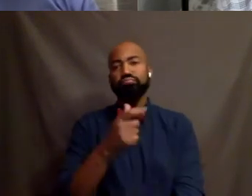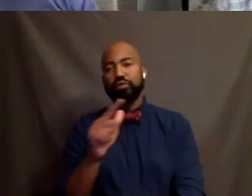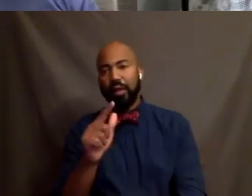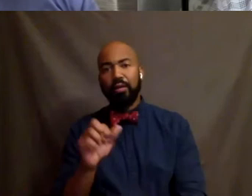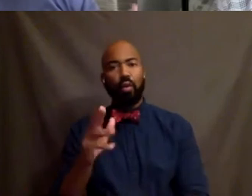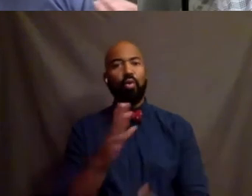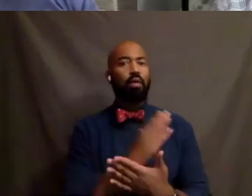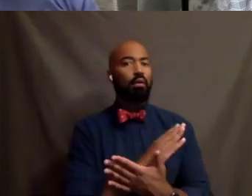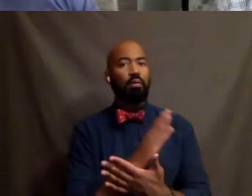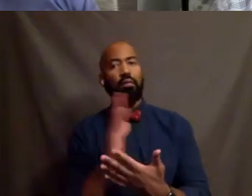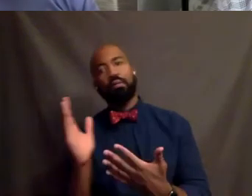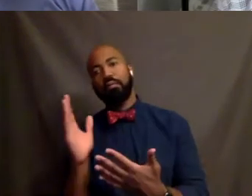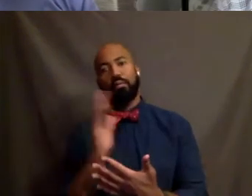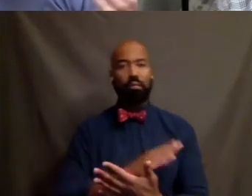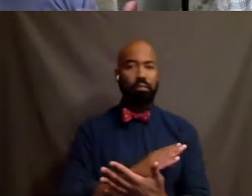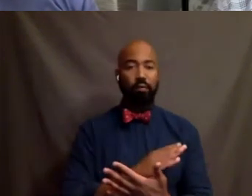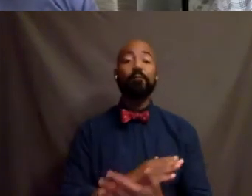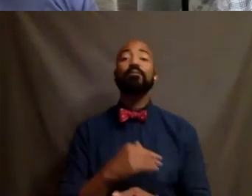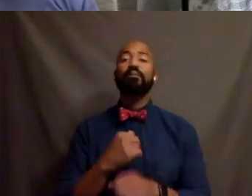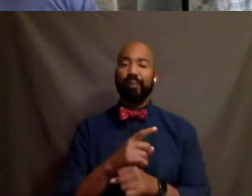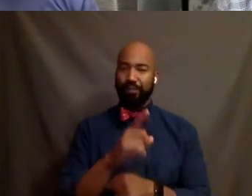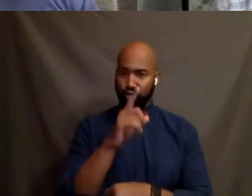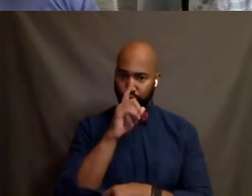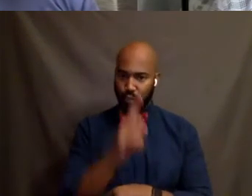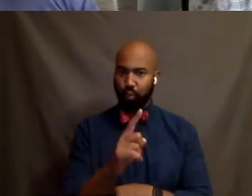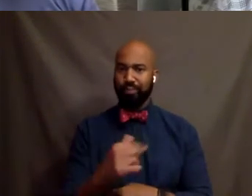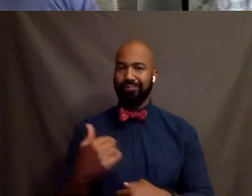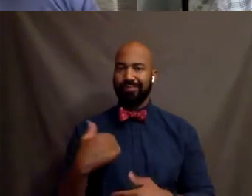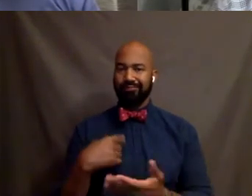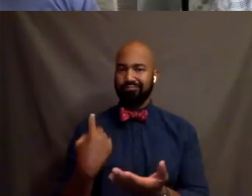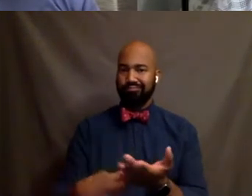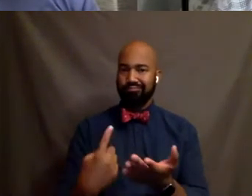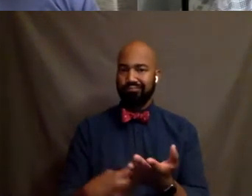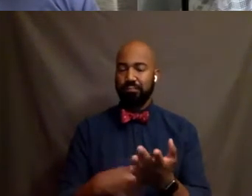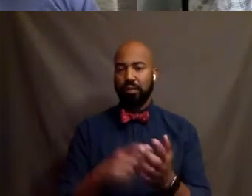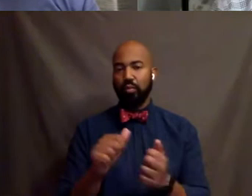I would say make sure that you are having that conversation and that you've got the right supports in place